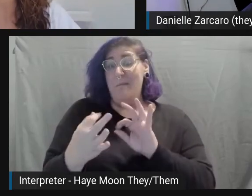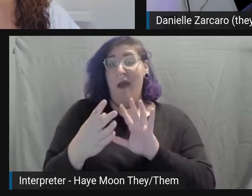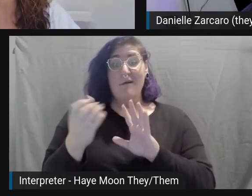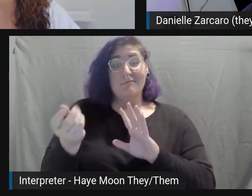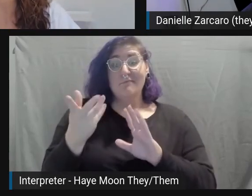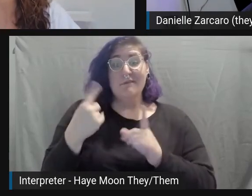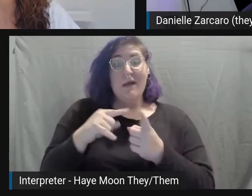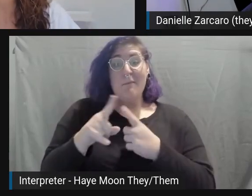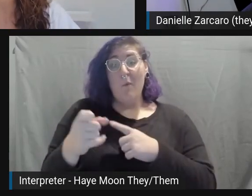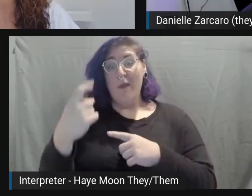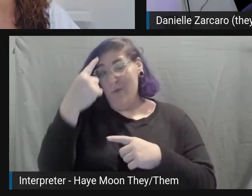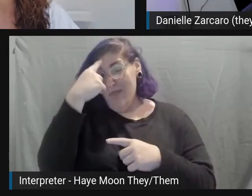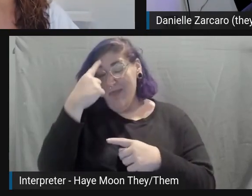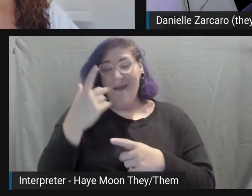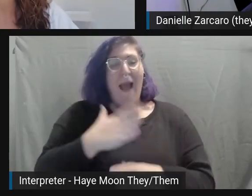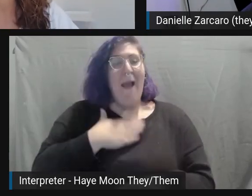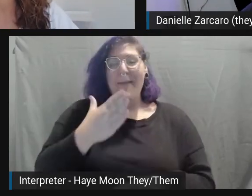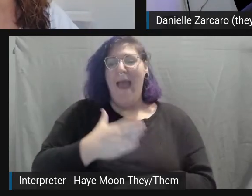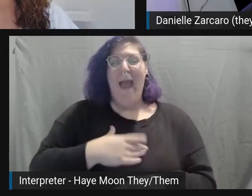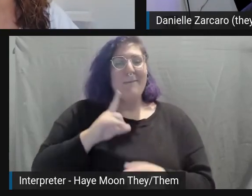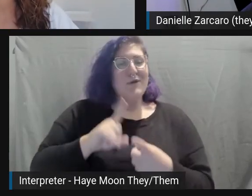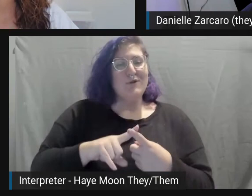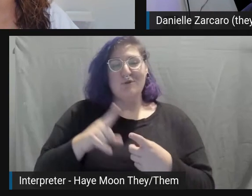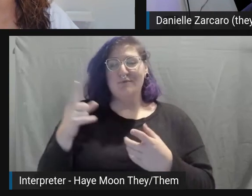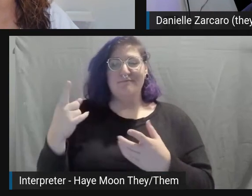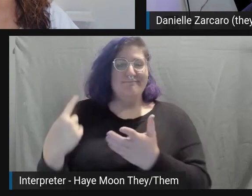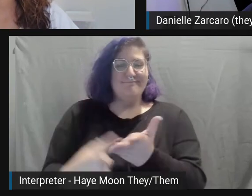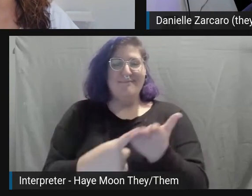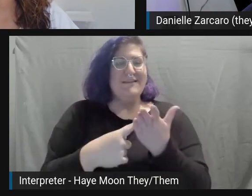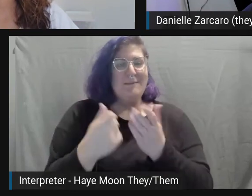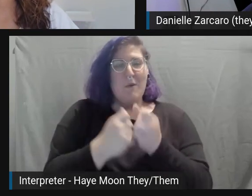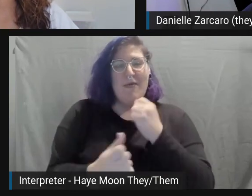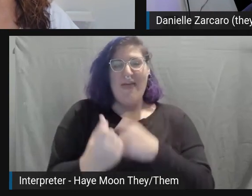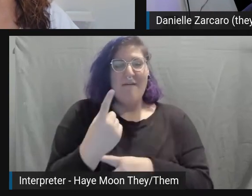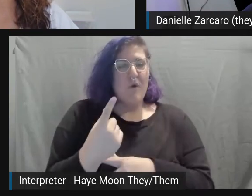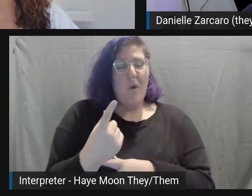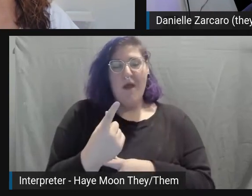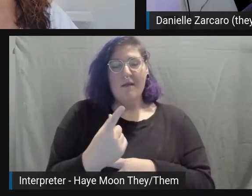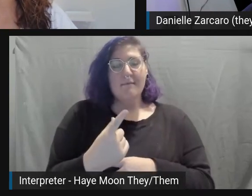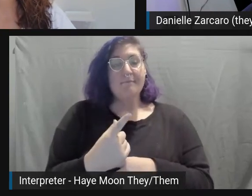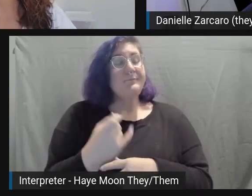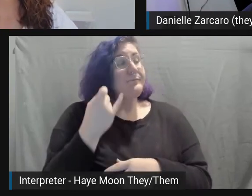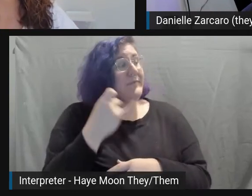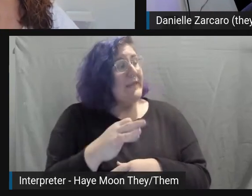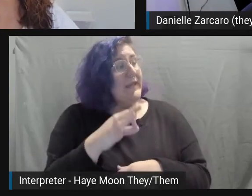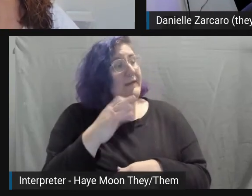to anyone and everyone. Yes, I think if you're on the-- I am on the chat.